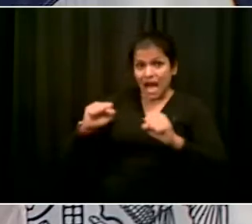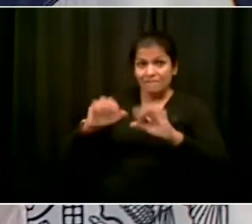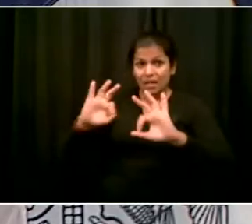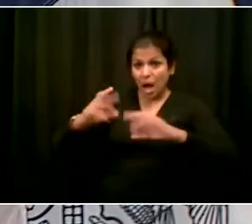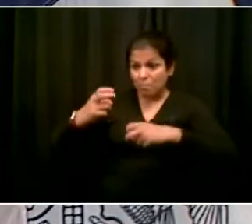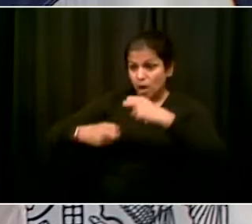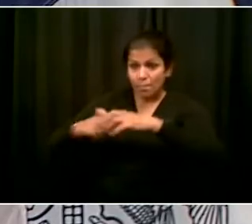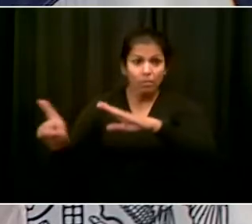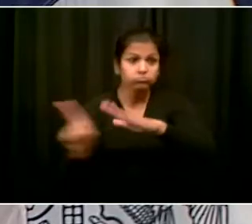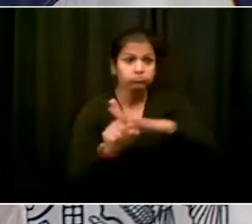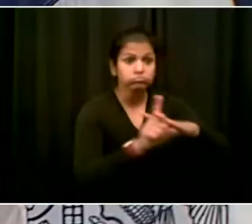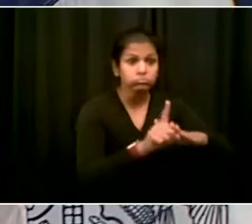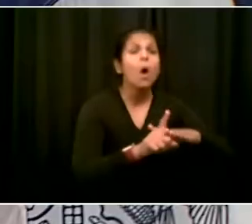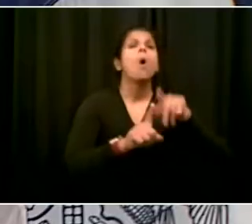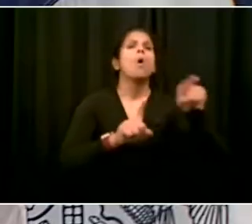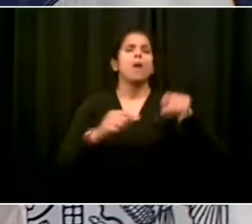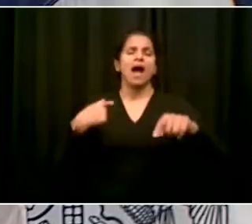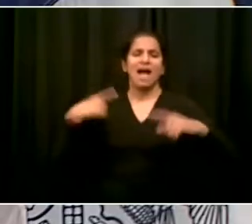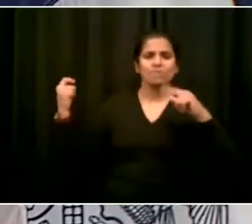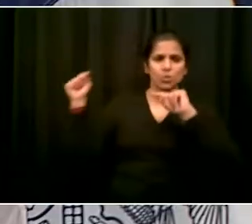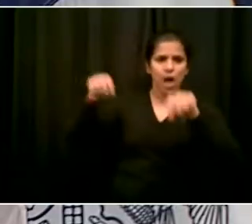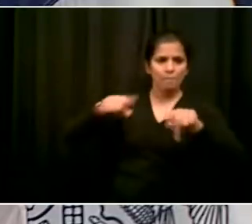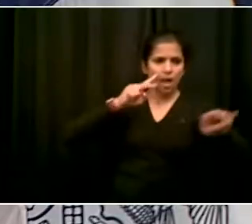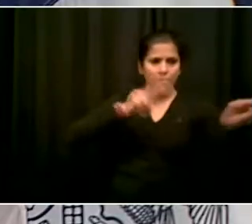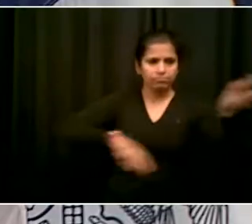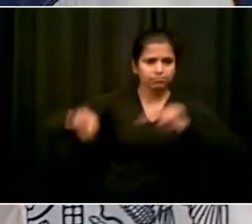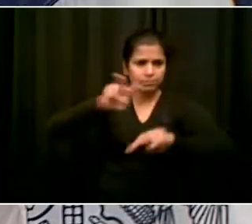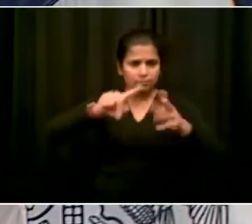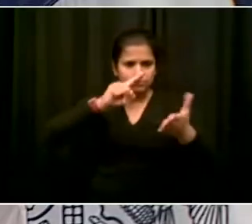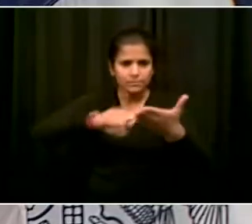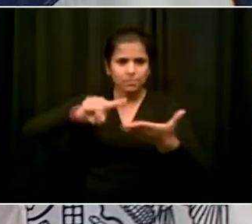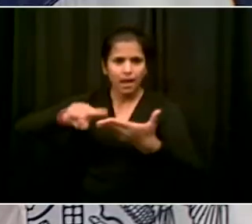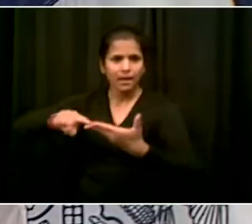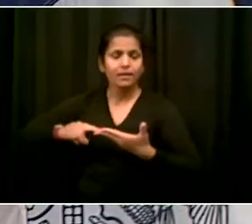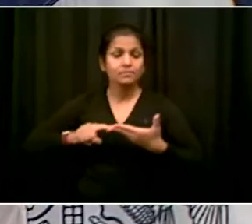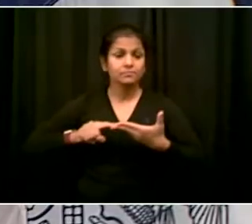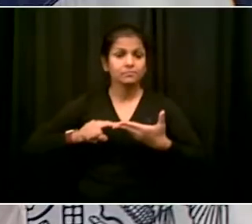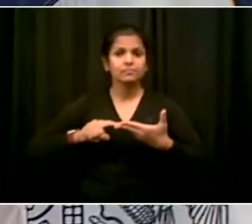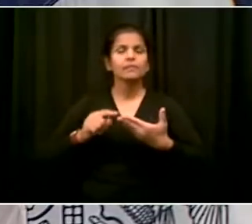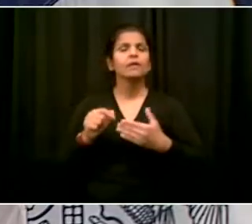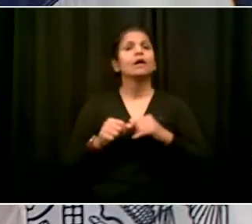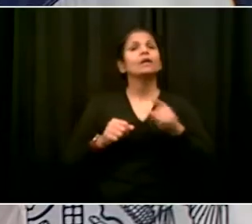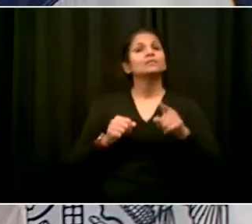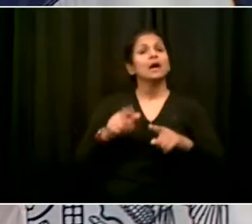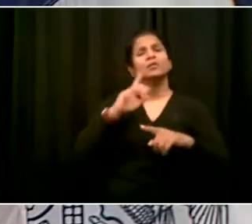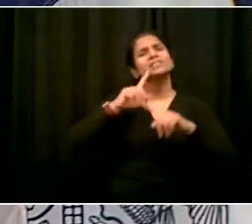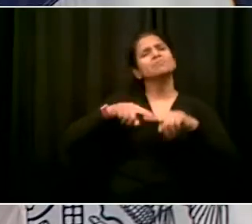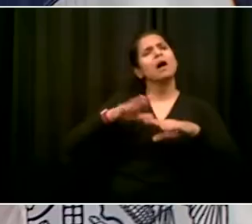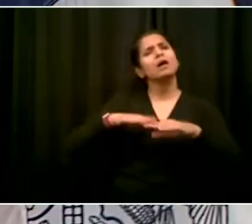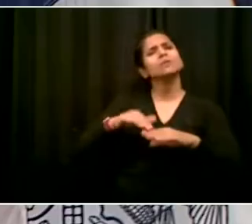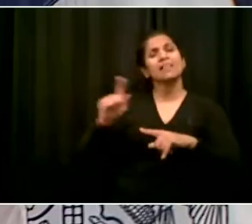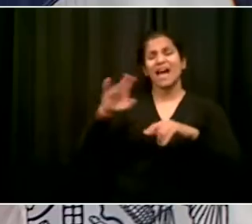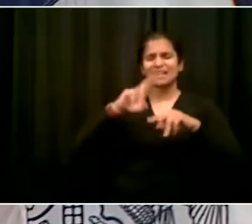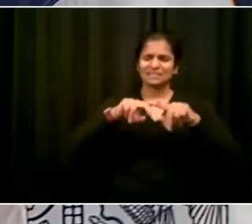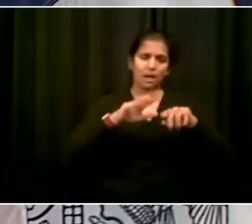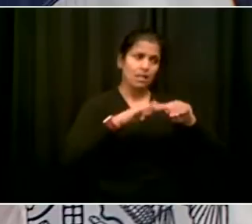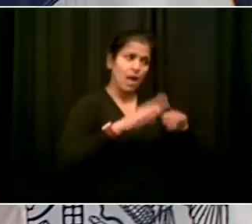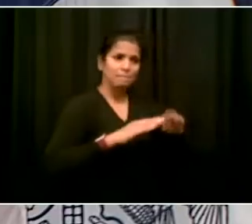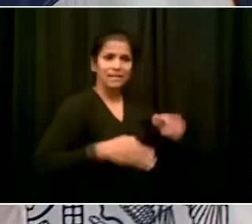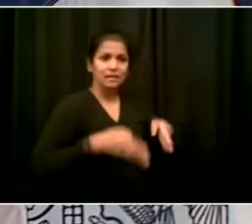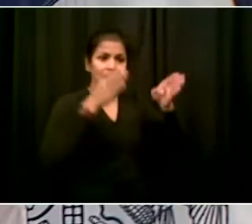WHEN THERE'S A